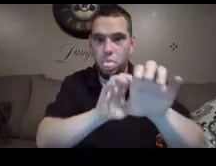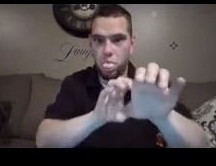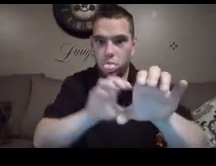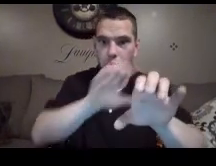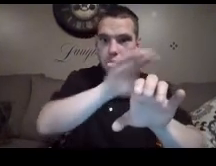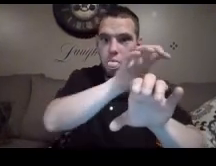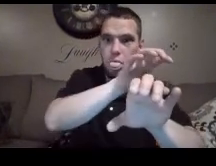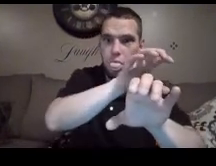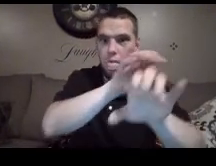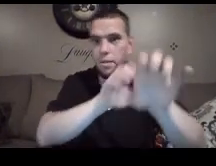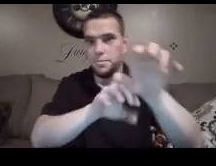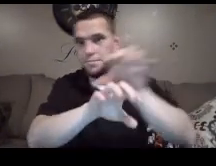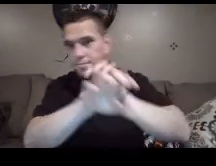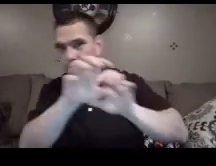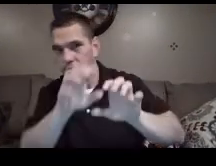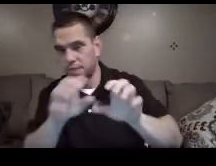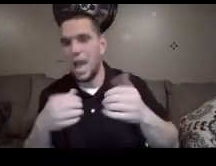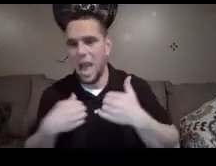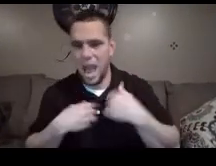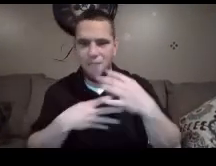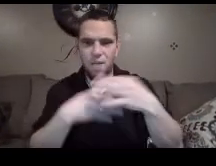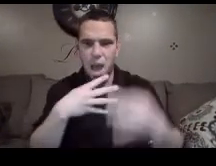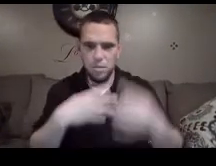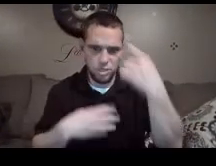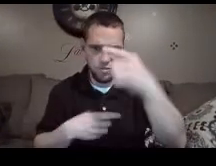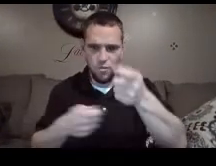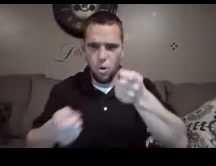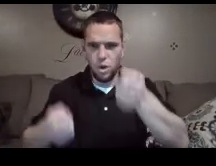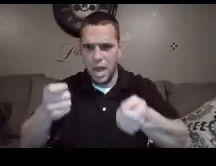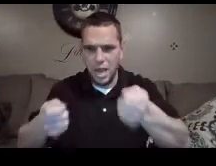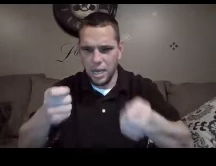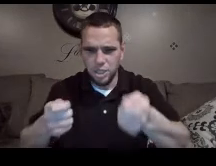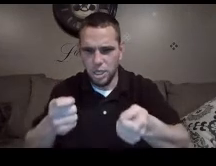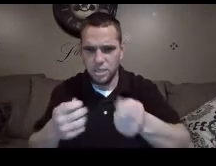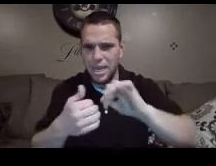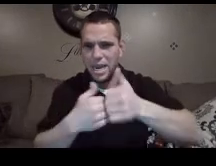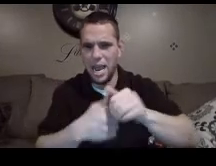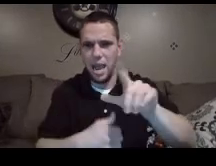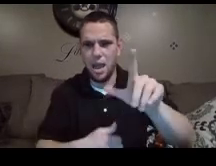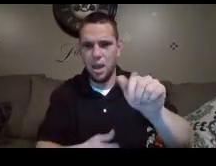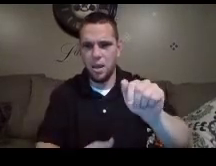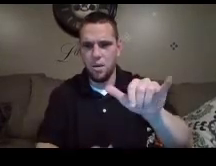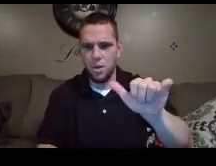for adjusting the layering of these things. I'm just going to go to the "bring forward" option